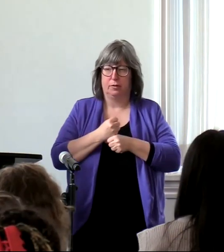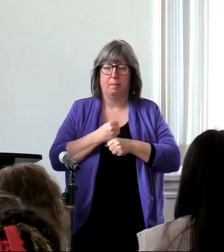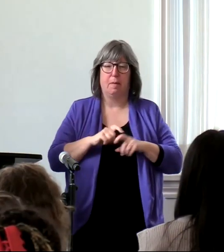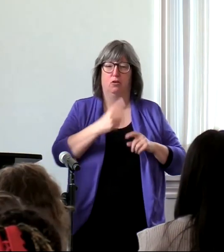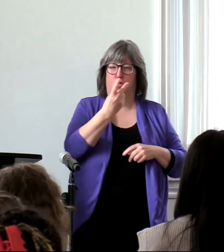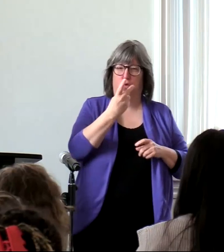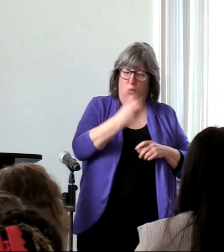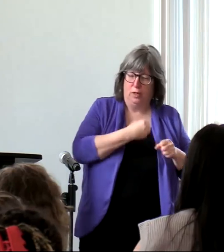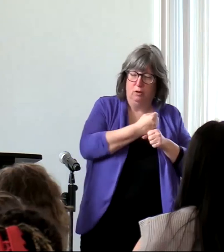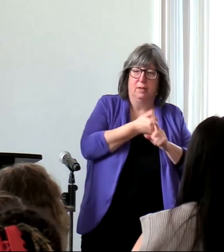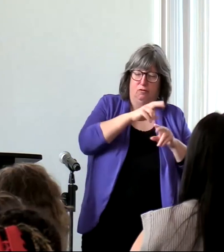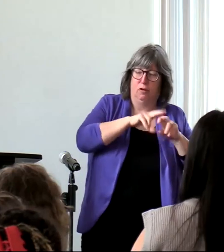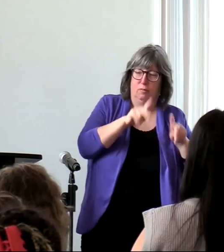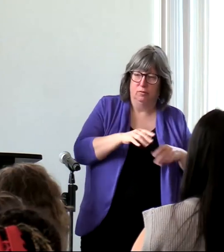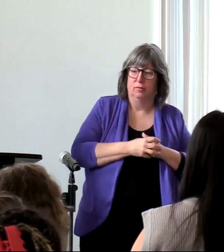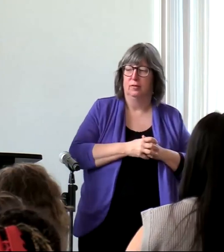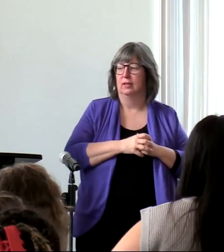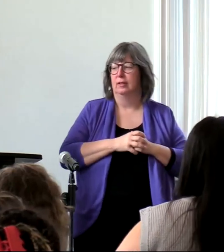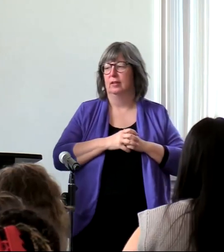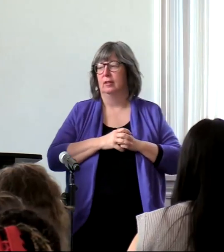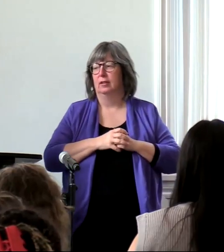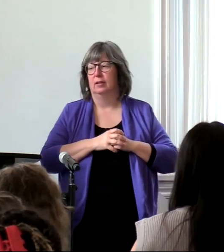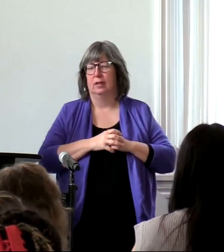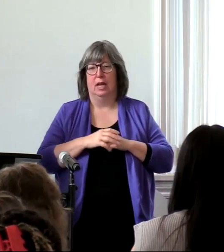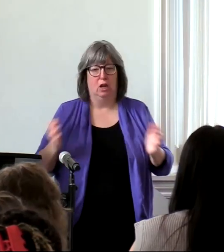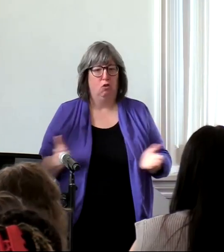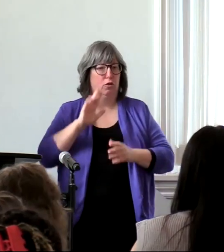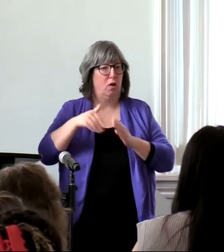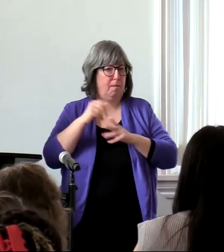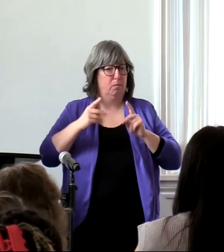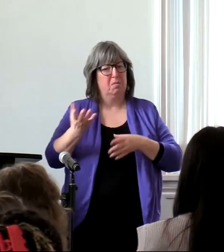Mel Hebb was an inspiration to the others involved - and to all persons.